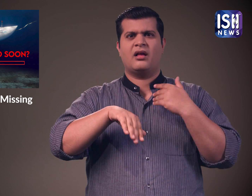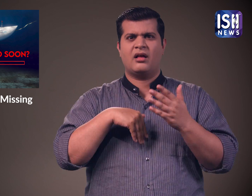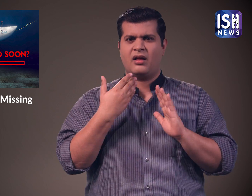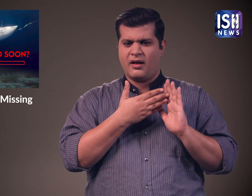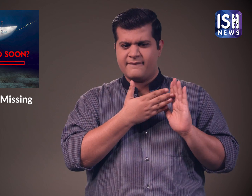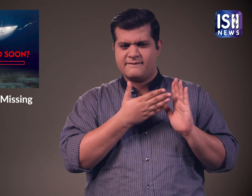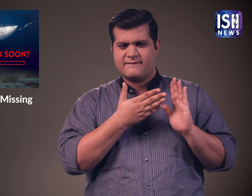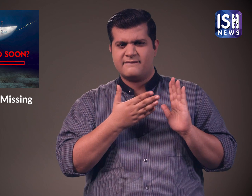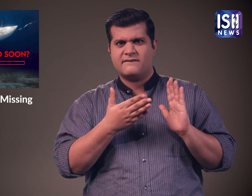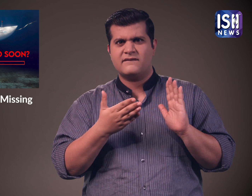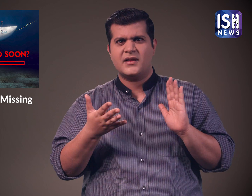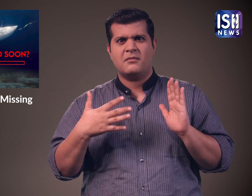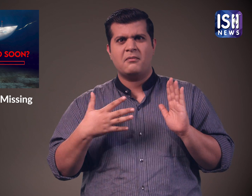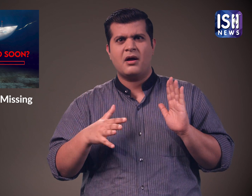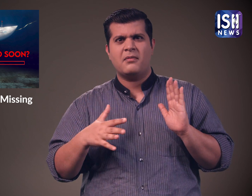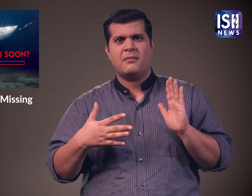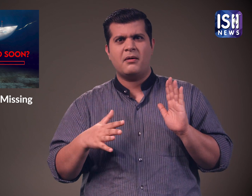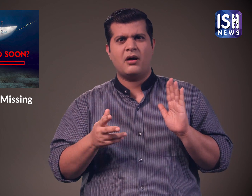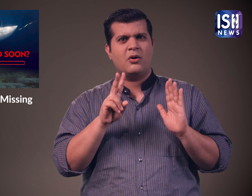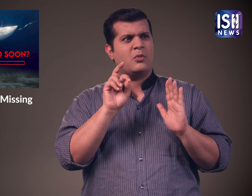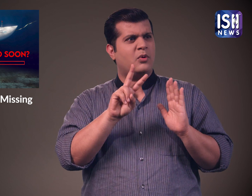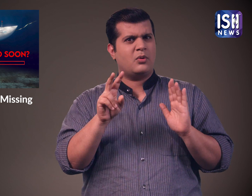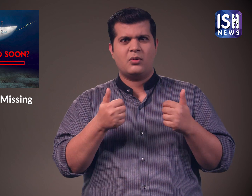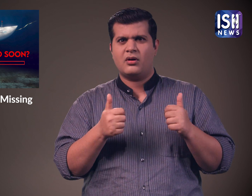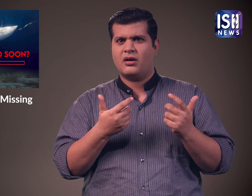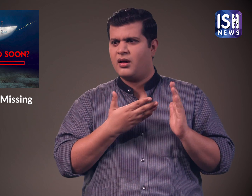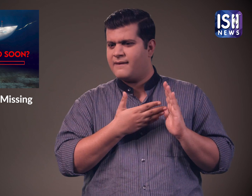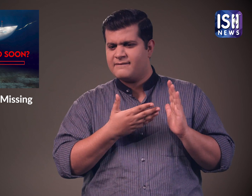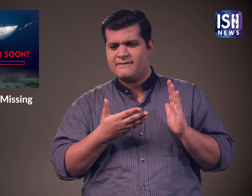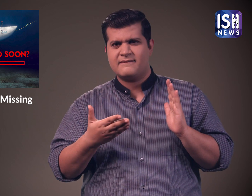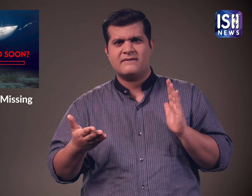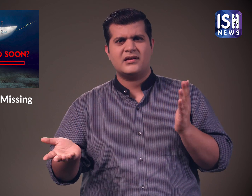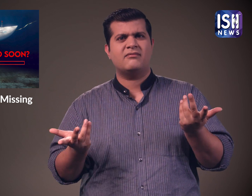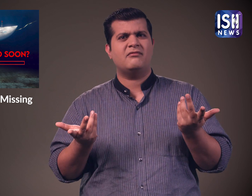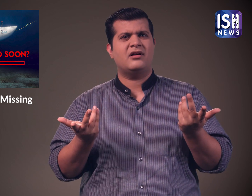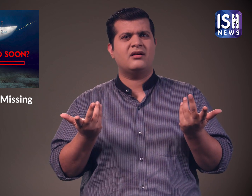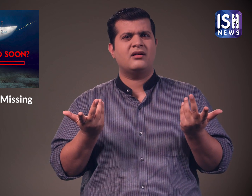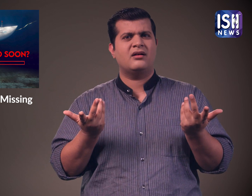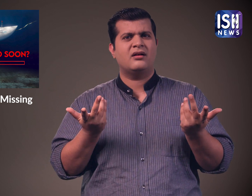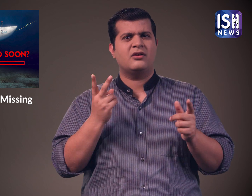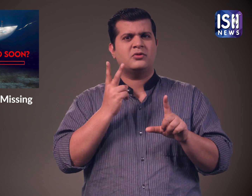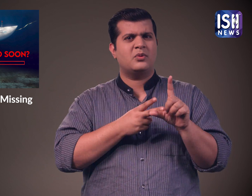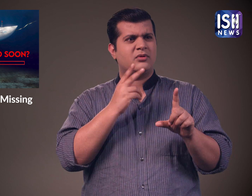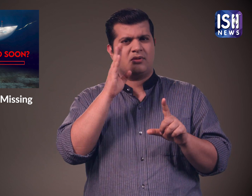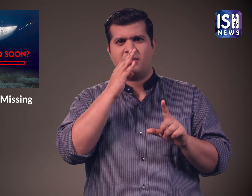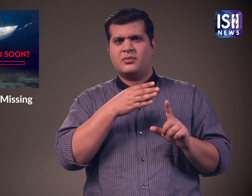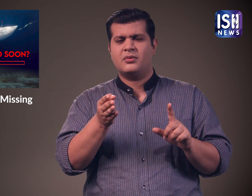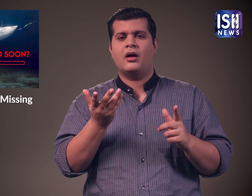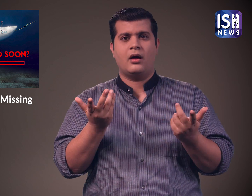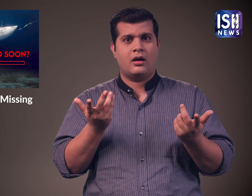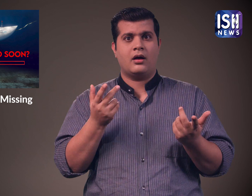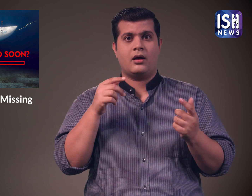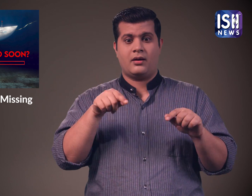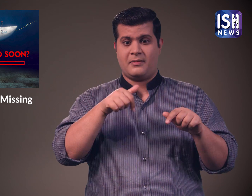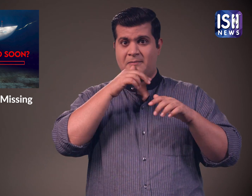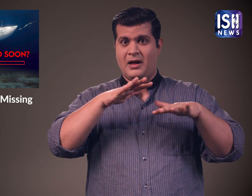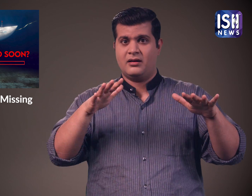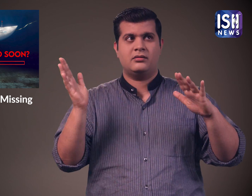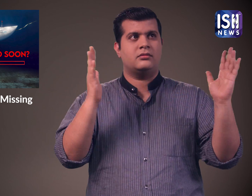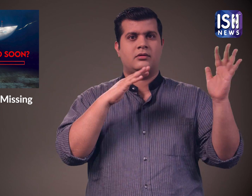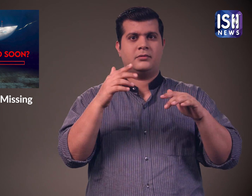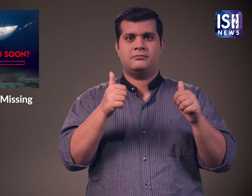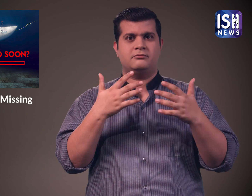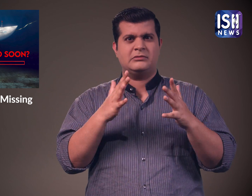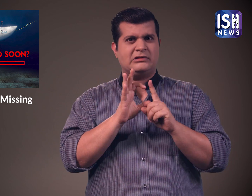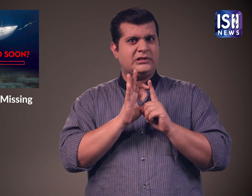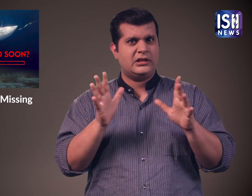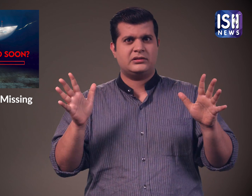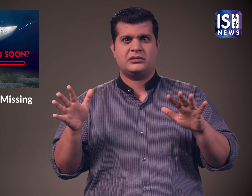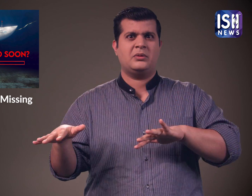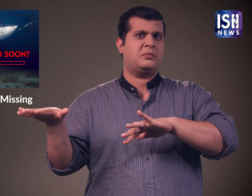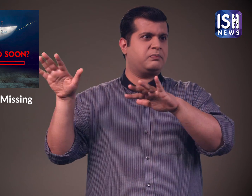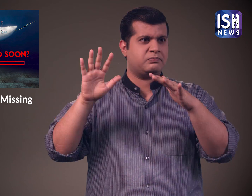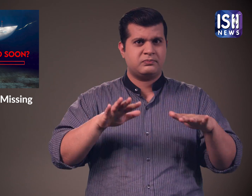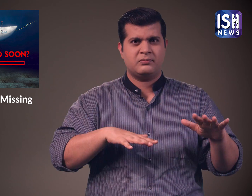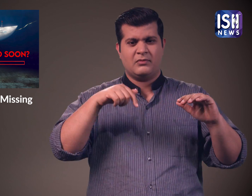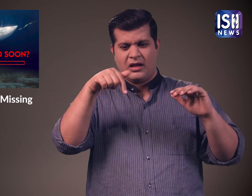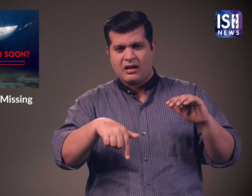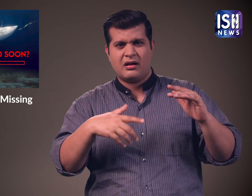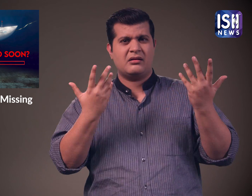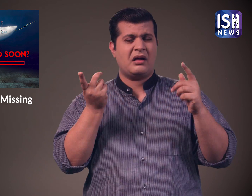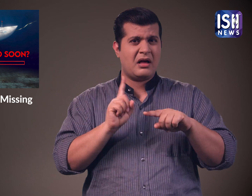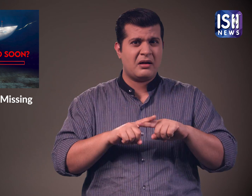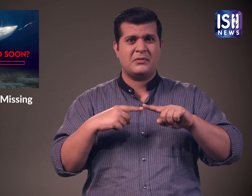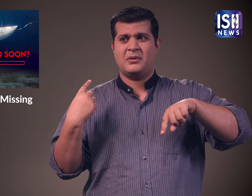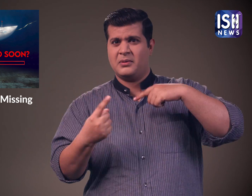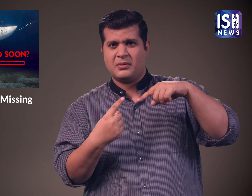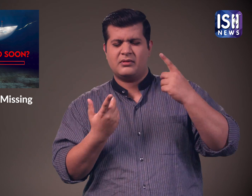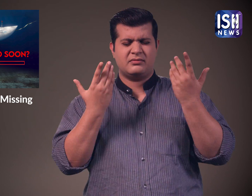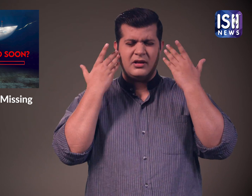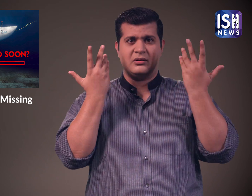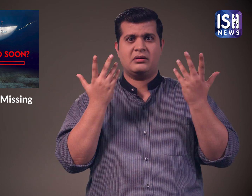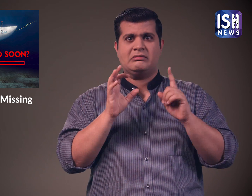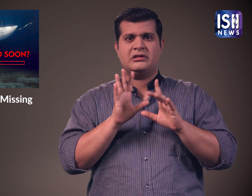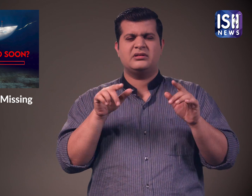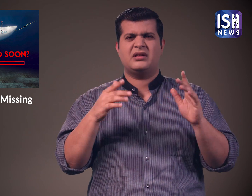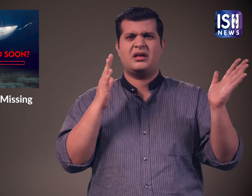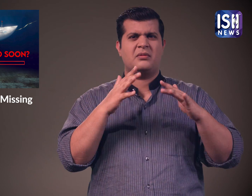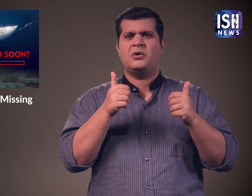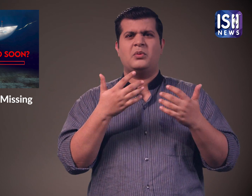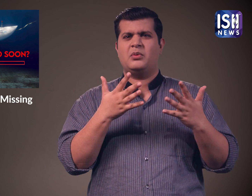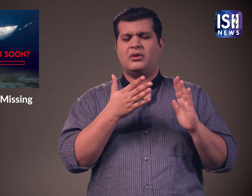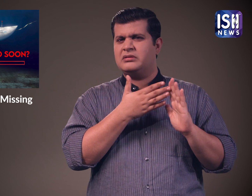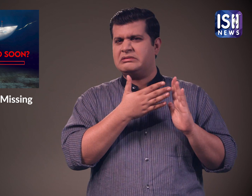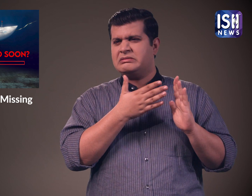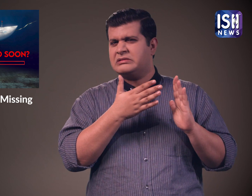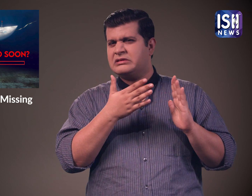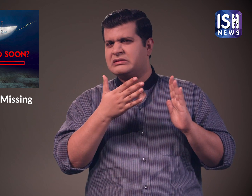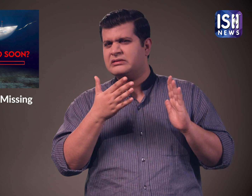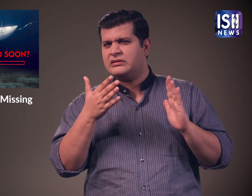Due to unfavourable weather conditions, the company did not do carry out any voyages.